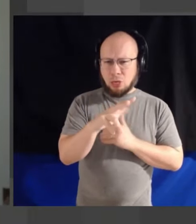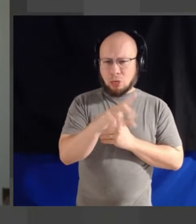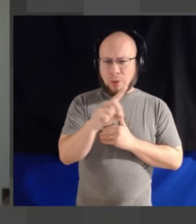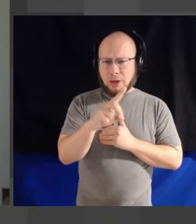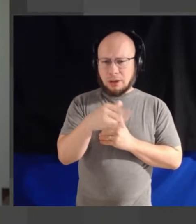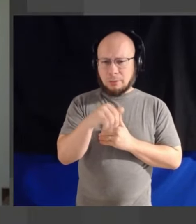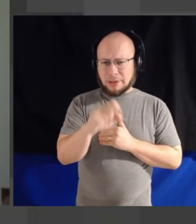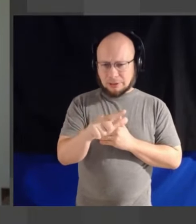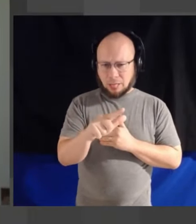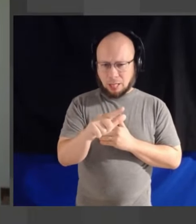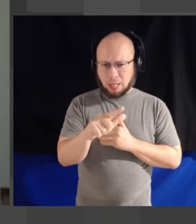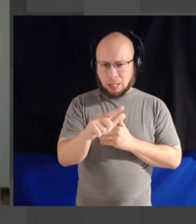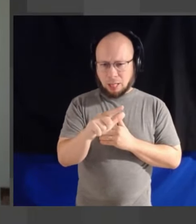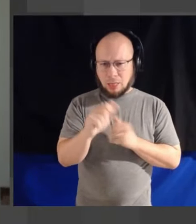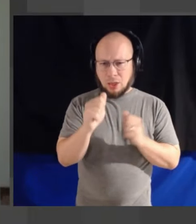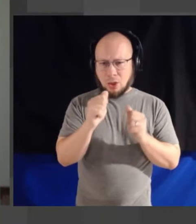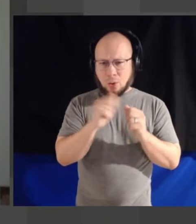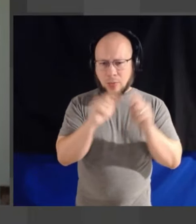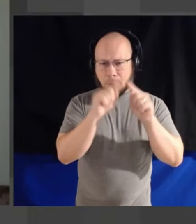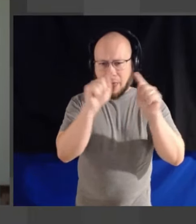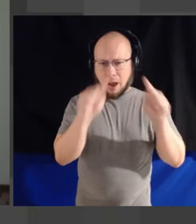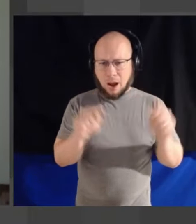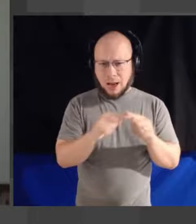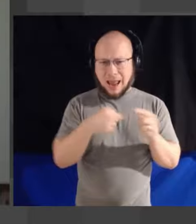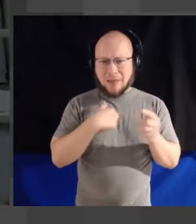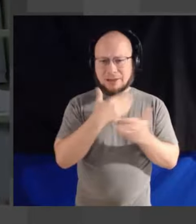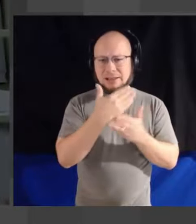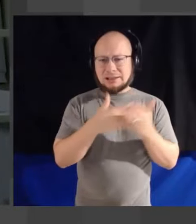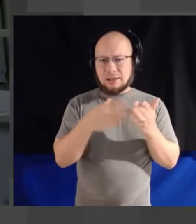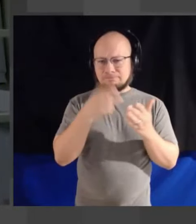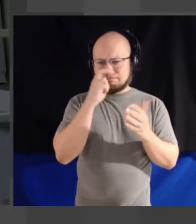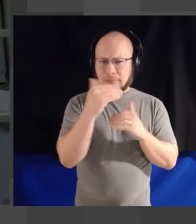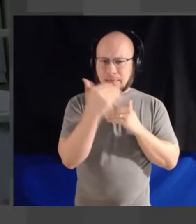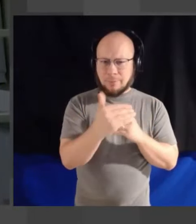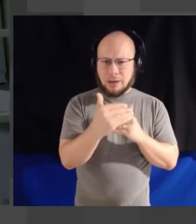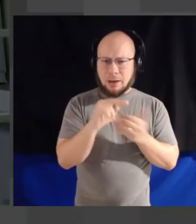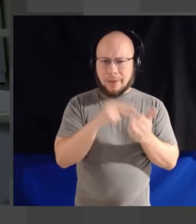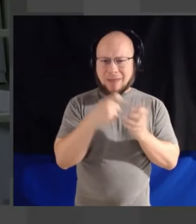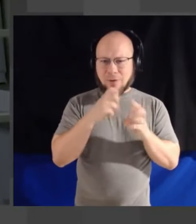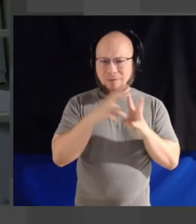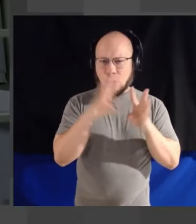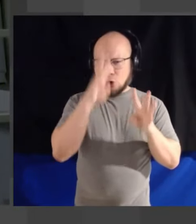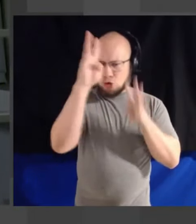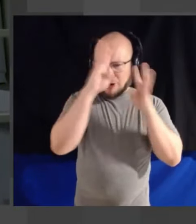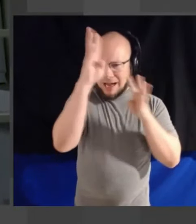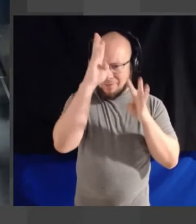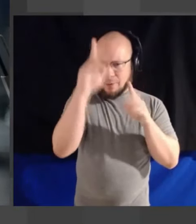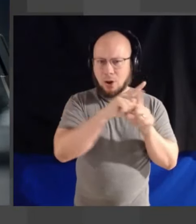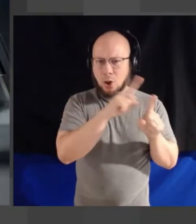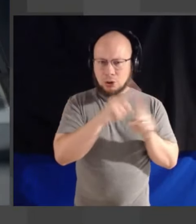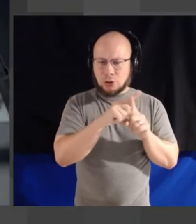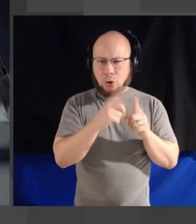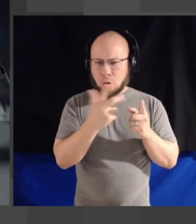RESTRICTED AND IT HAS TO BE 3-D PIXEL ART AND WE CAN ONLY WORK WITHIN THOSE BOUNDARIES SO WE